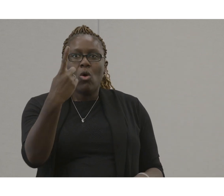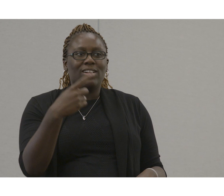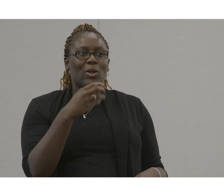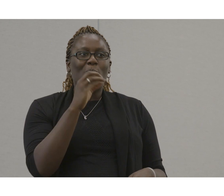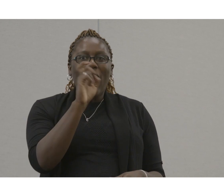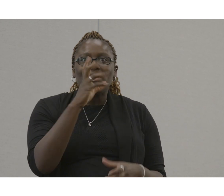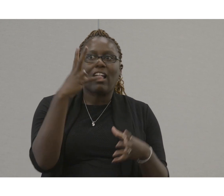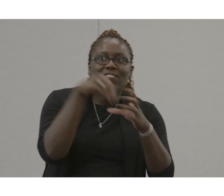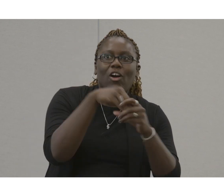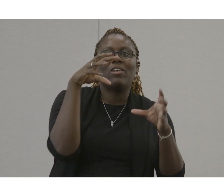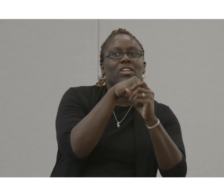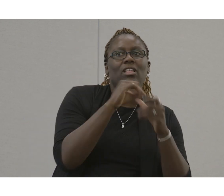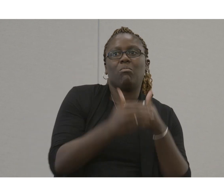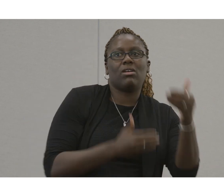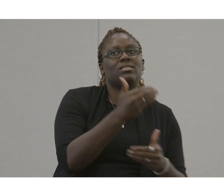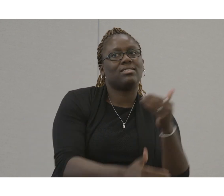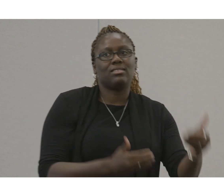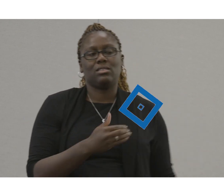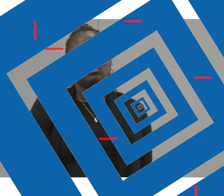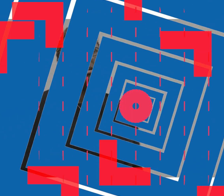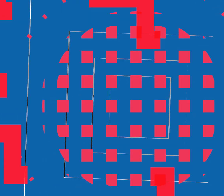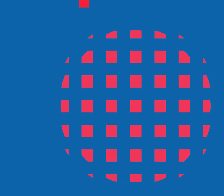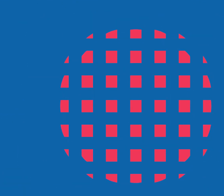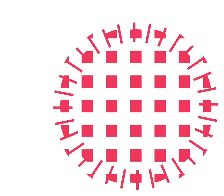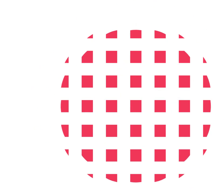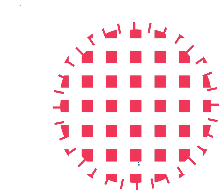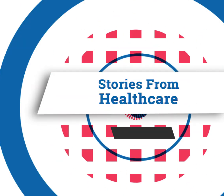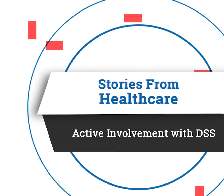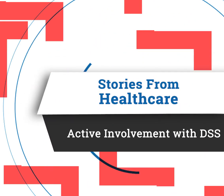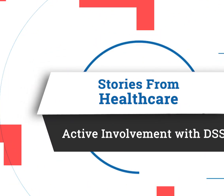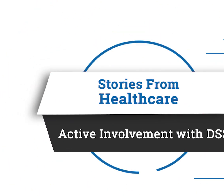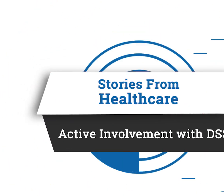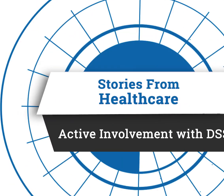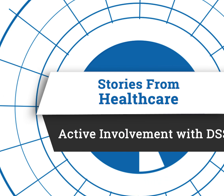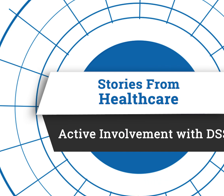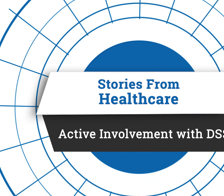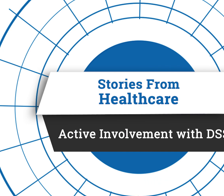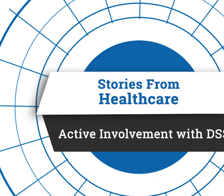Other times she insisted that I have one interpreter, so I had to stay very involved in the process.